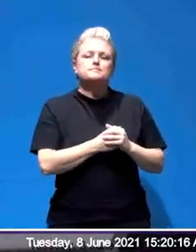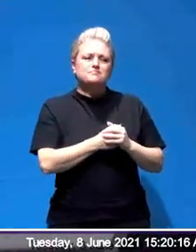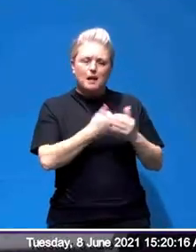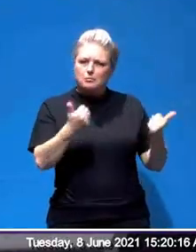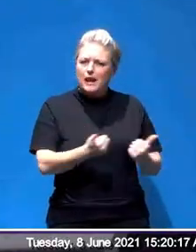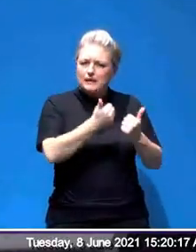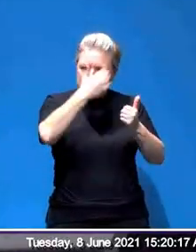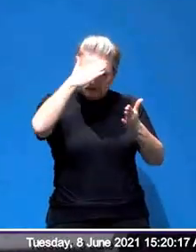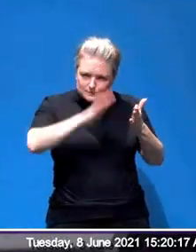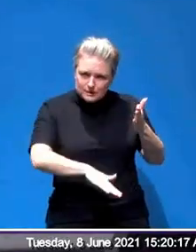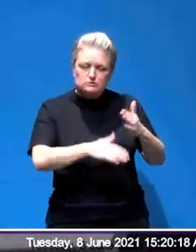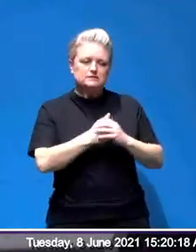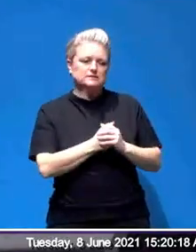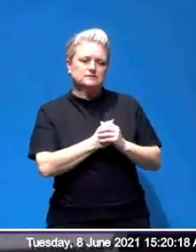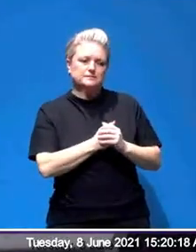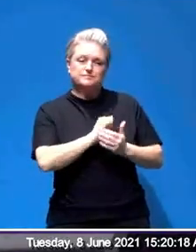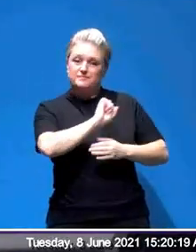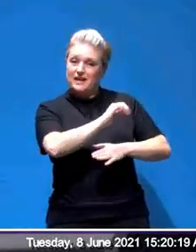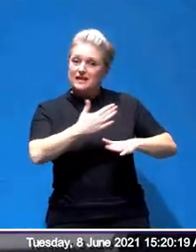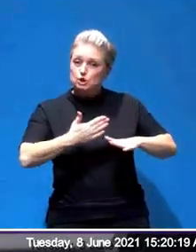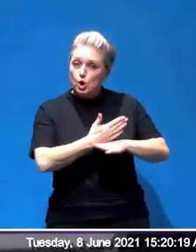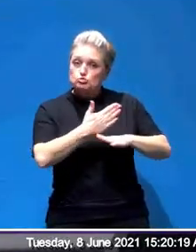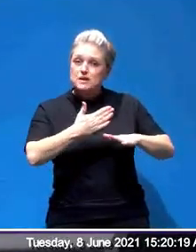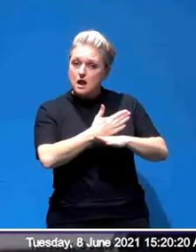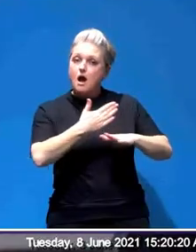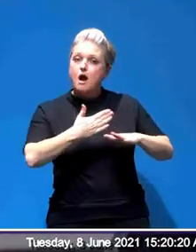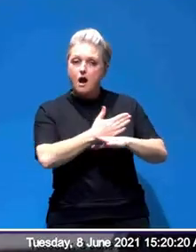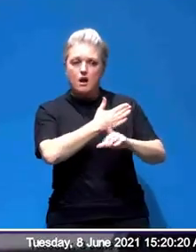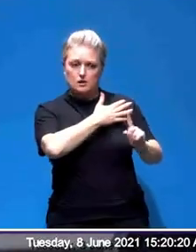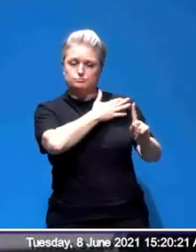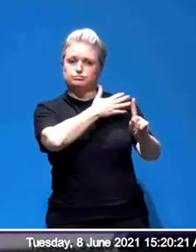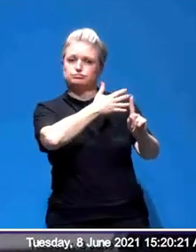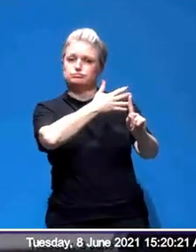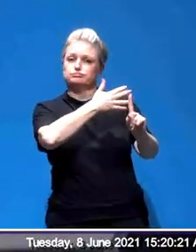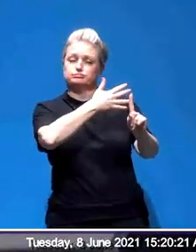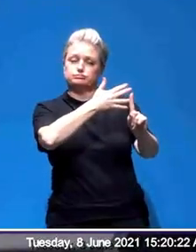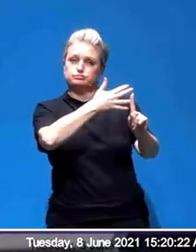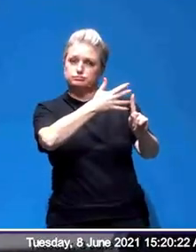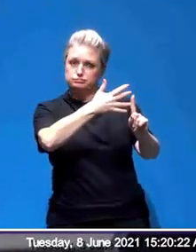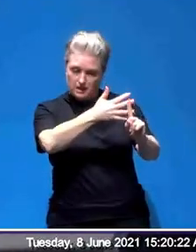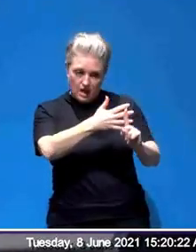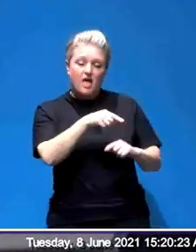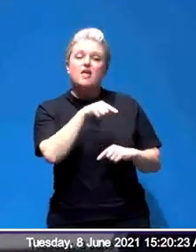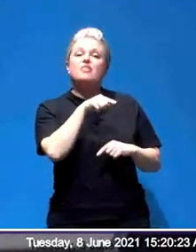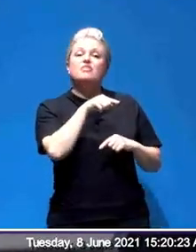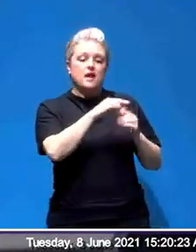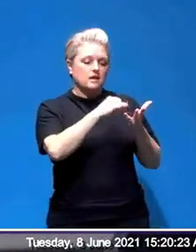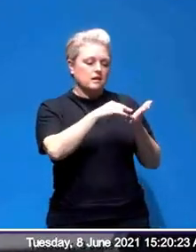of his career moving a number of people from the Strathmont Centre out into